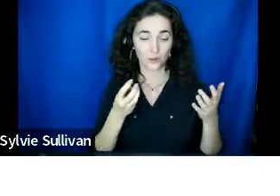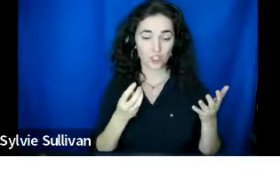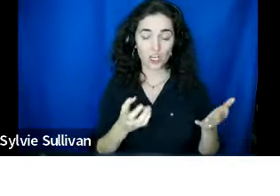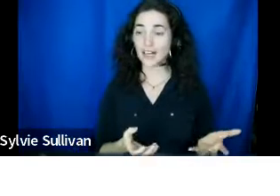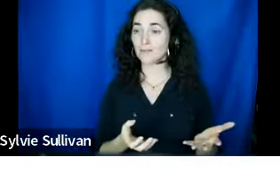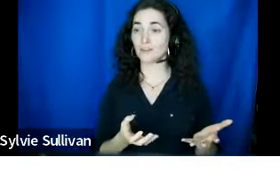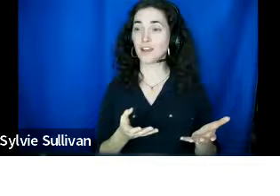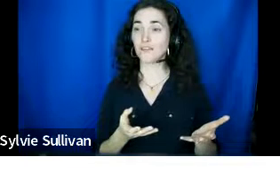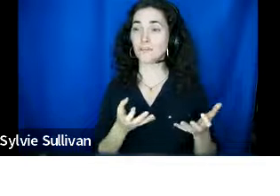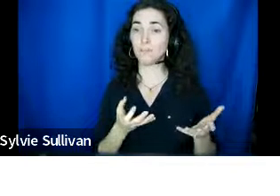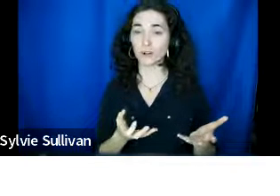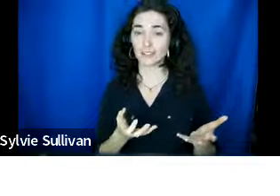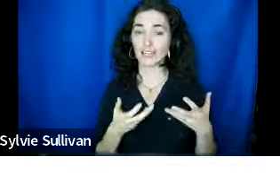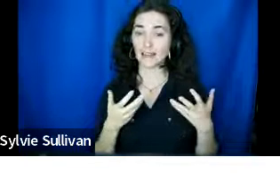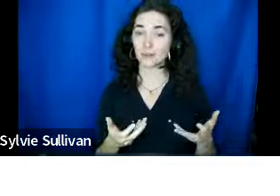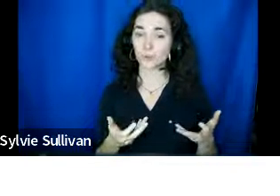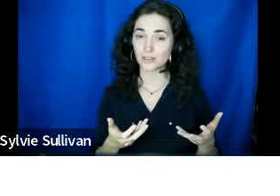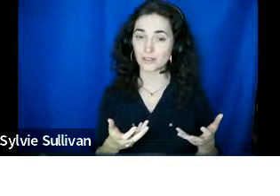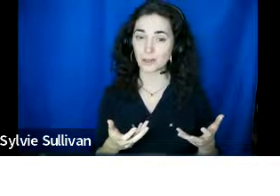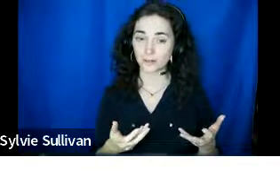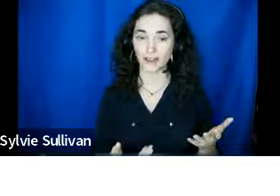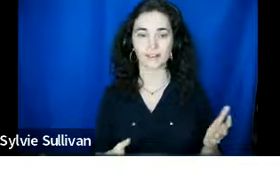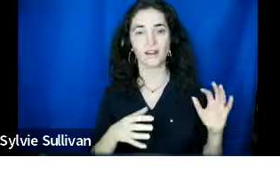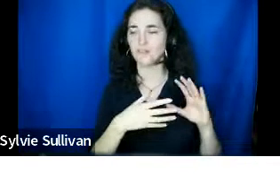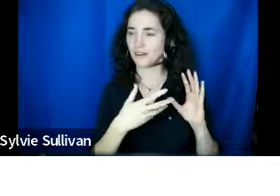Does your child have a favorite book that they like you to read to them every night?